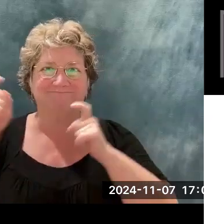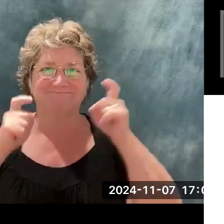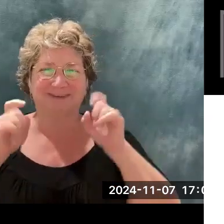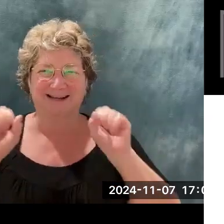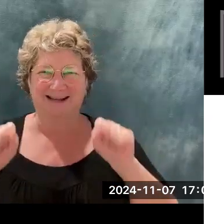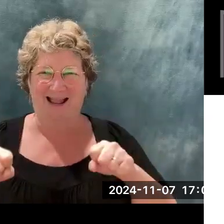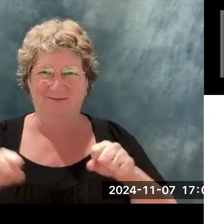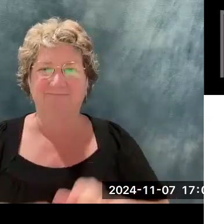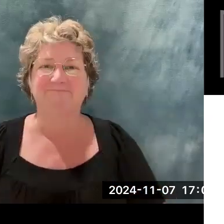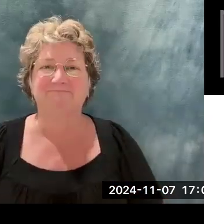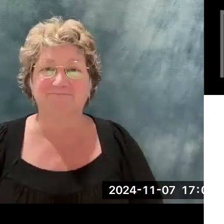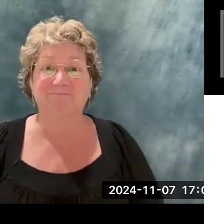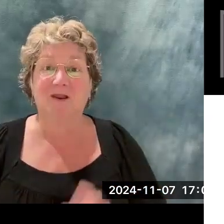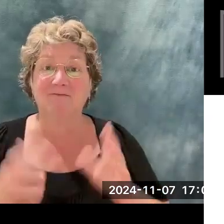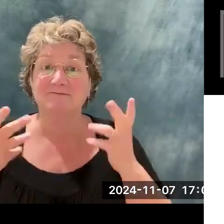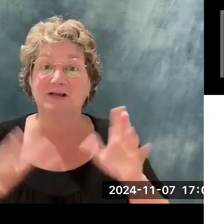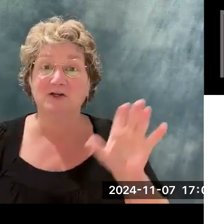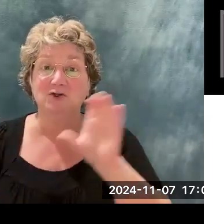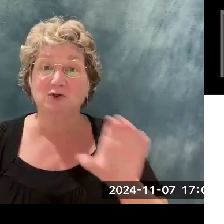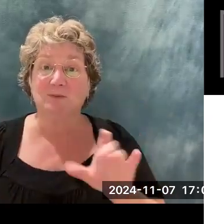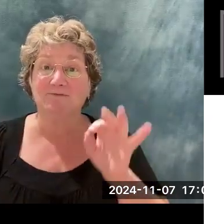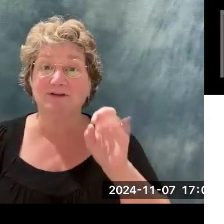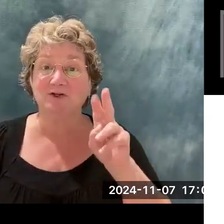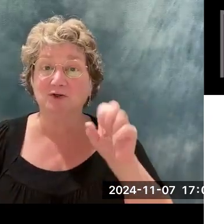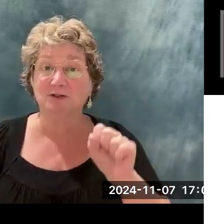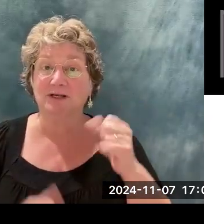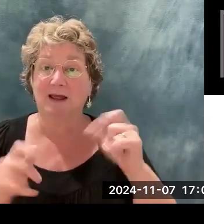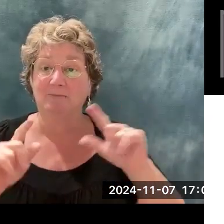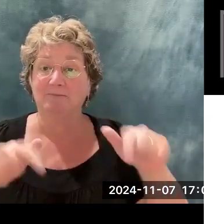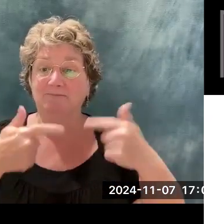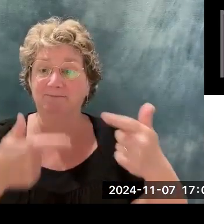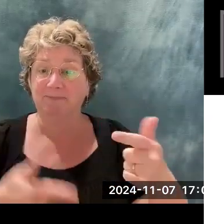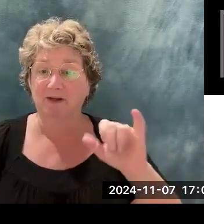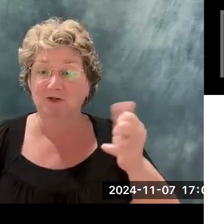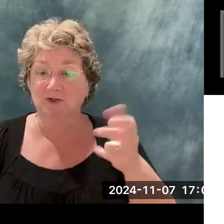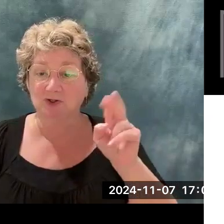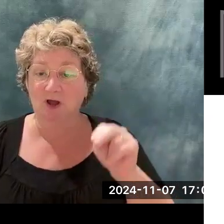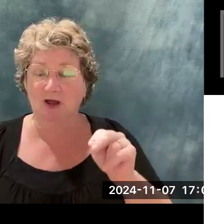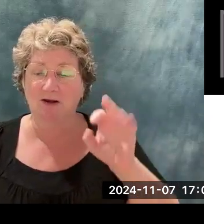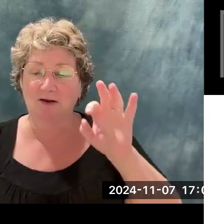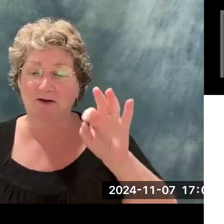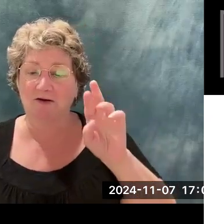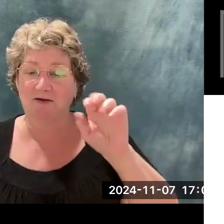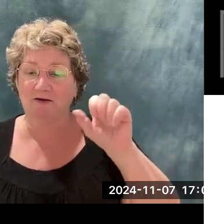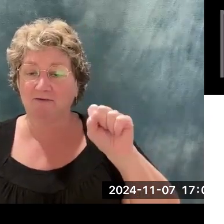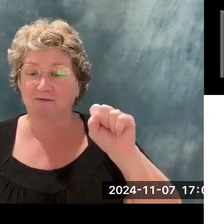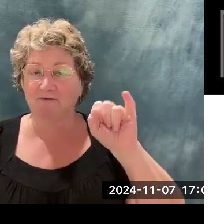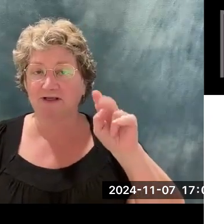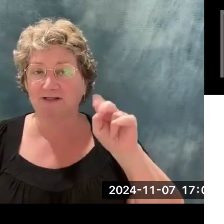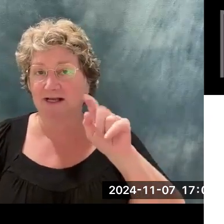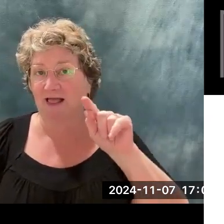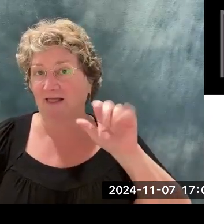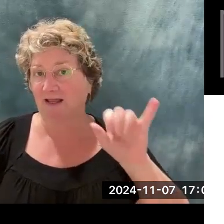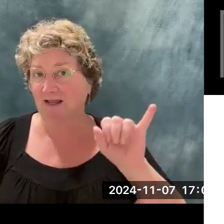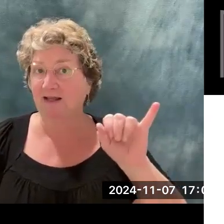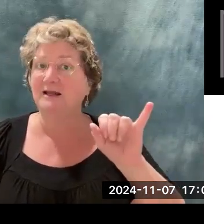So now to get us started, I'd like to hand it off to John Frassanelli, Division Director of School Health, Child Nutrition, and Family Services.